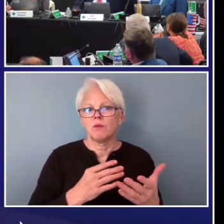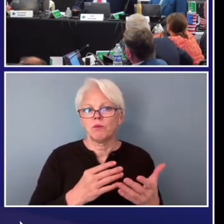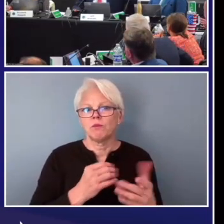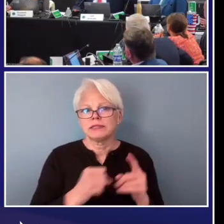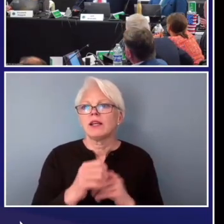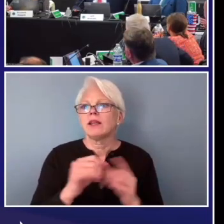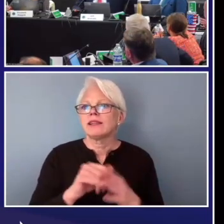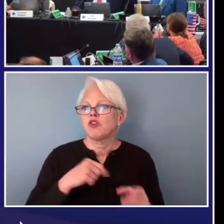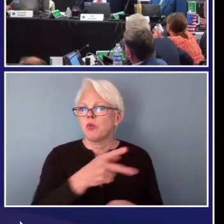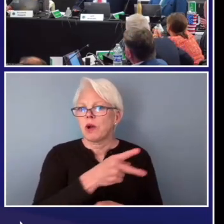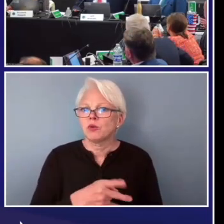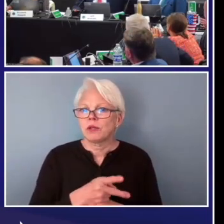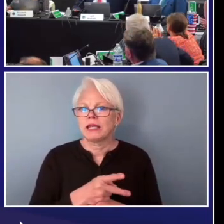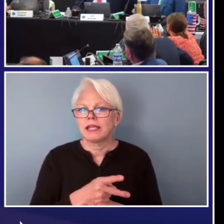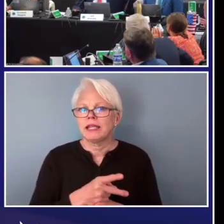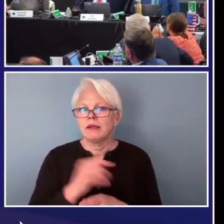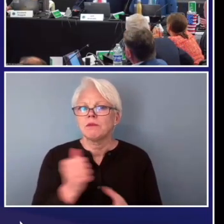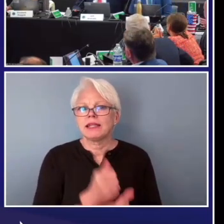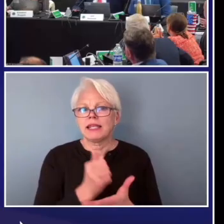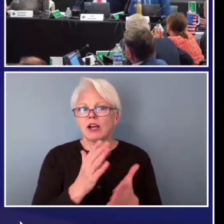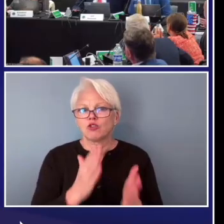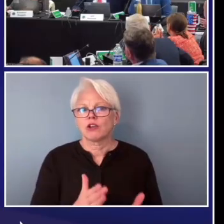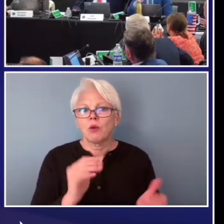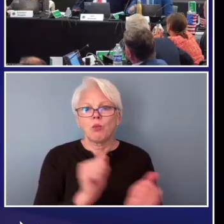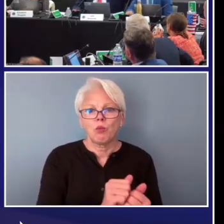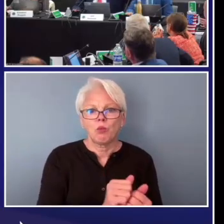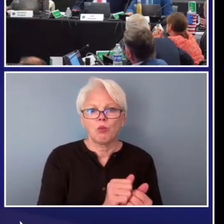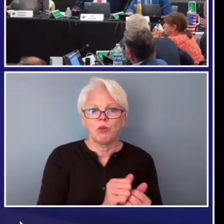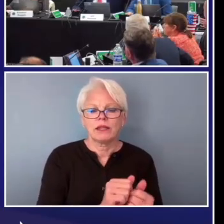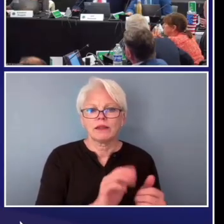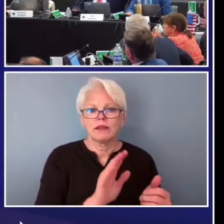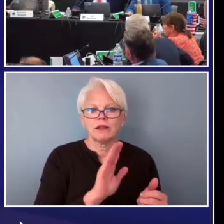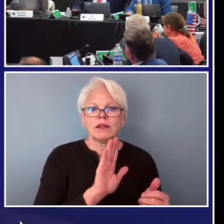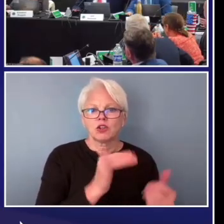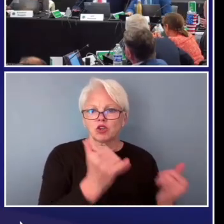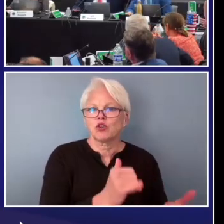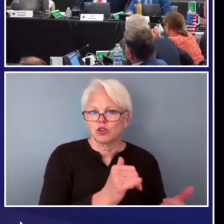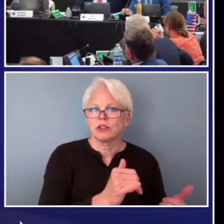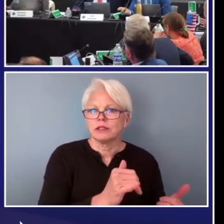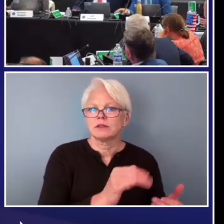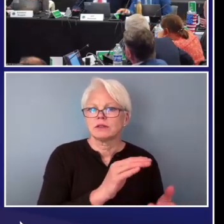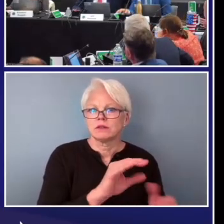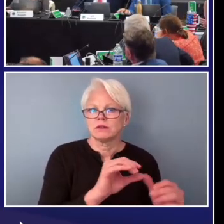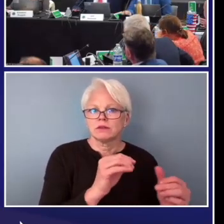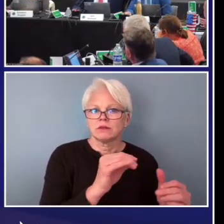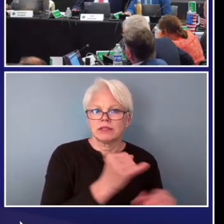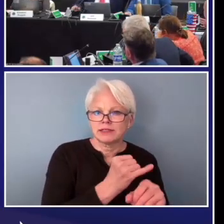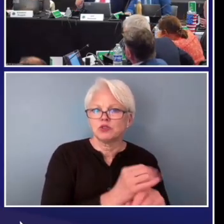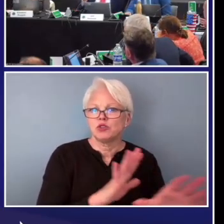the accreditor with their current accreditor. and not allow them to switch. Thank you, Michael. Thank you, Jeff. Mark, you have the floor.